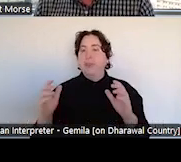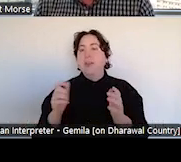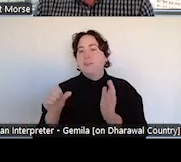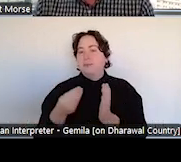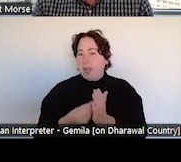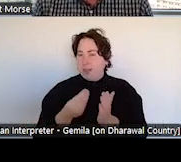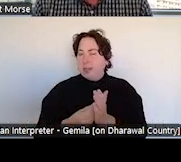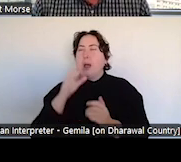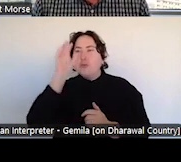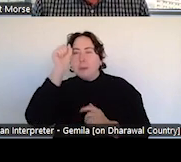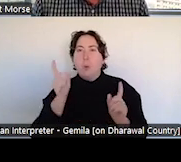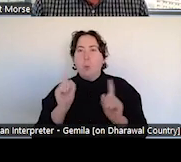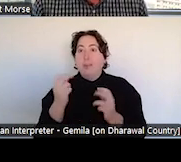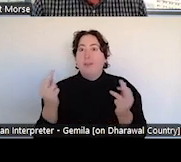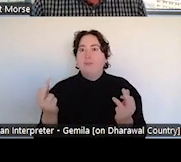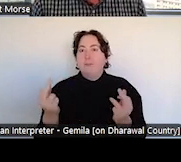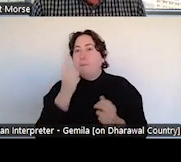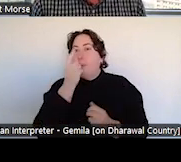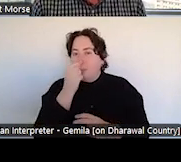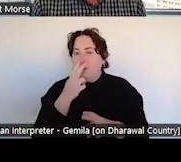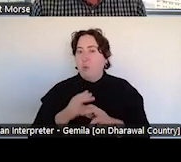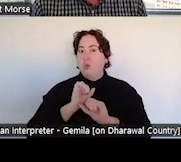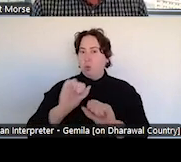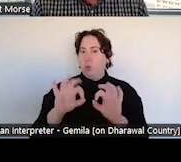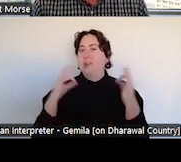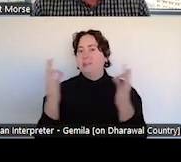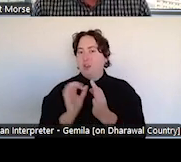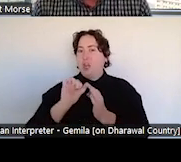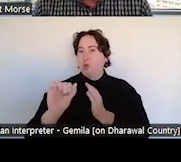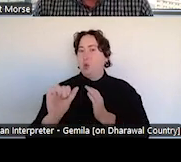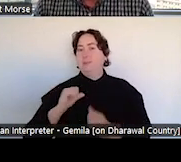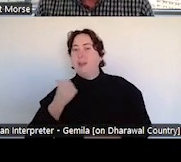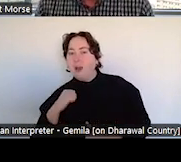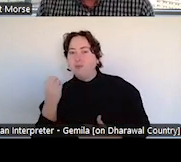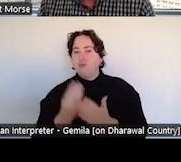And finally the third one is impact. That is how the campaign will transform your